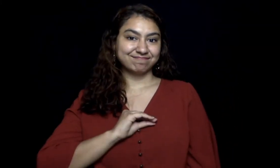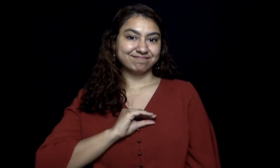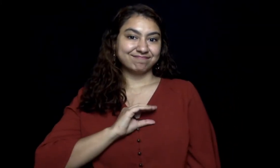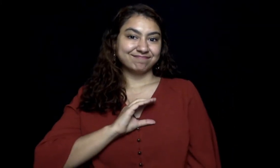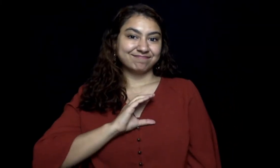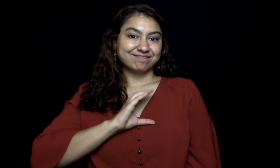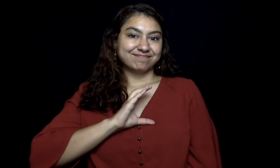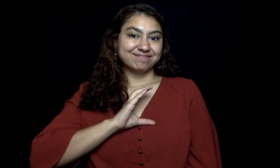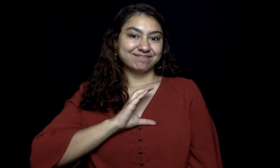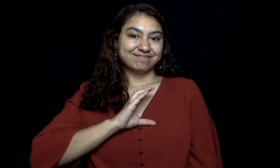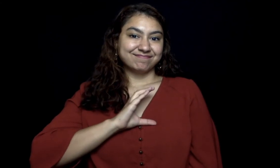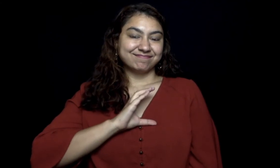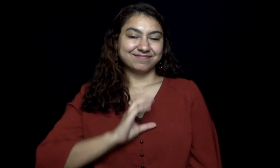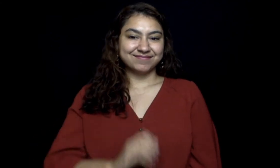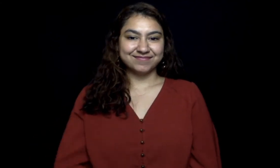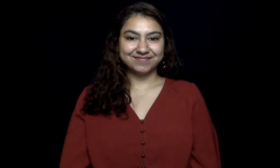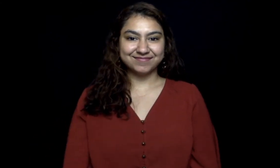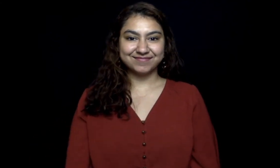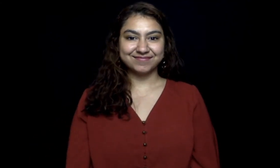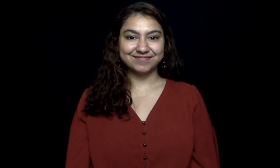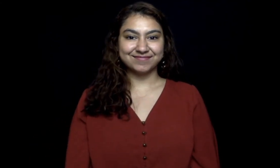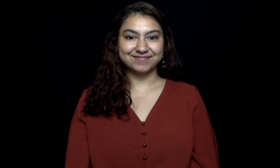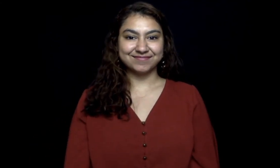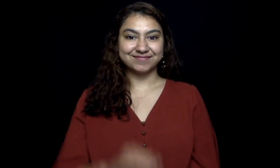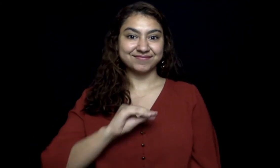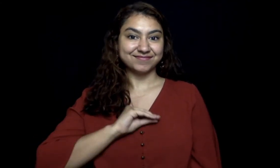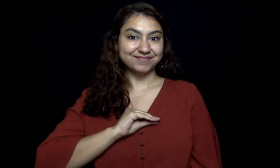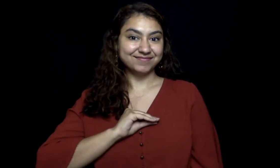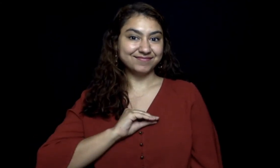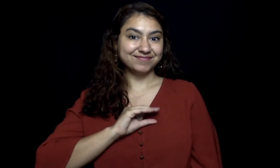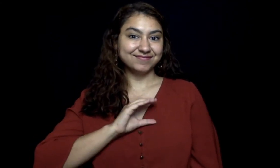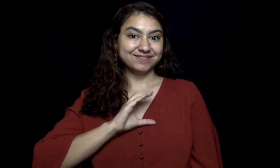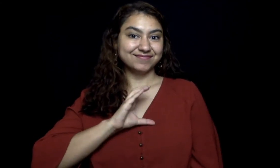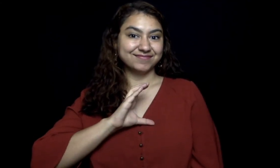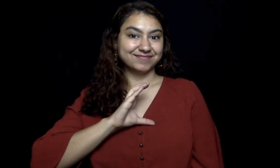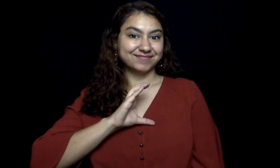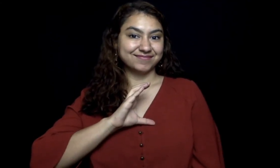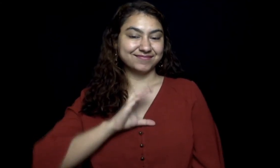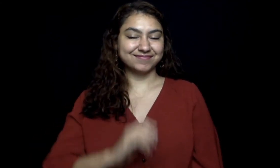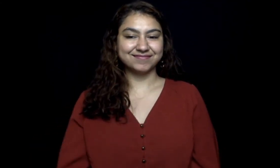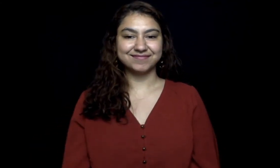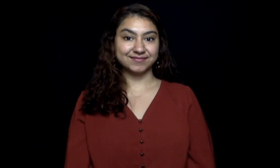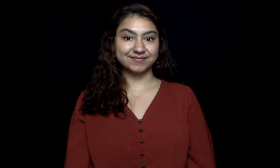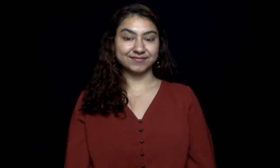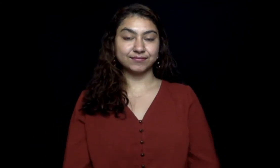Self-assured